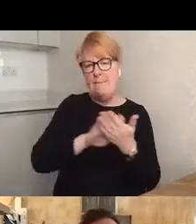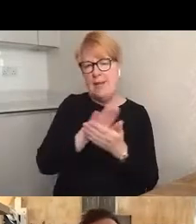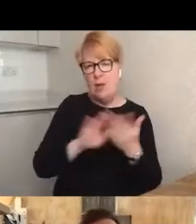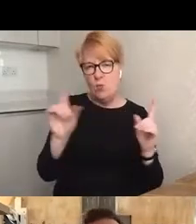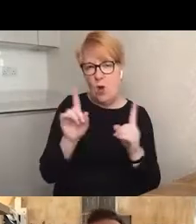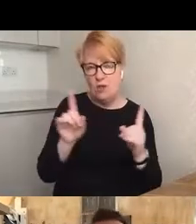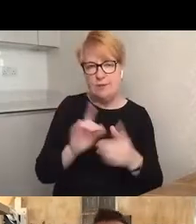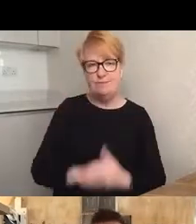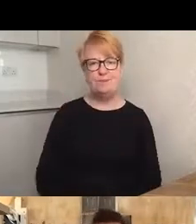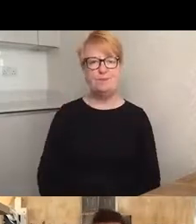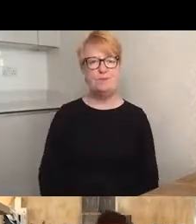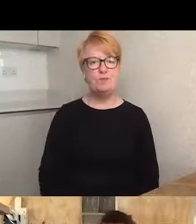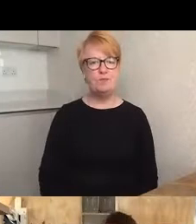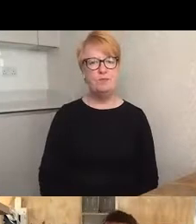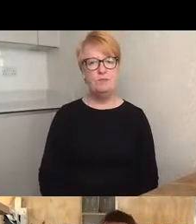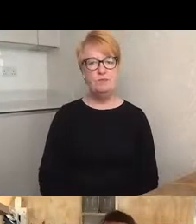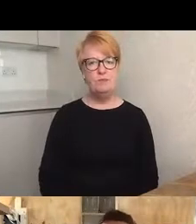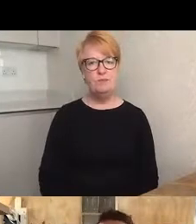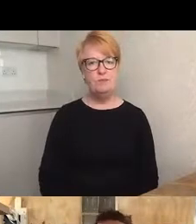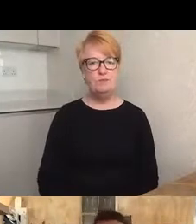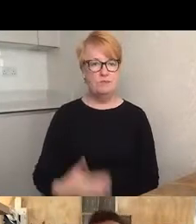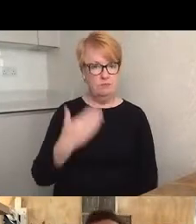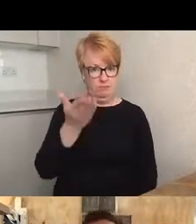creating communities about creating space and time for people to form